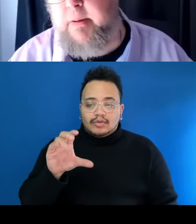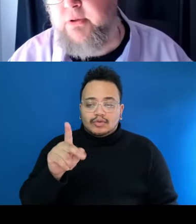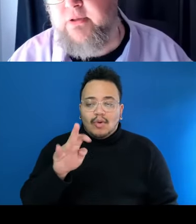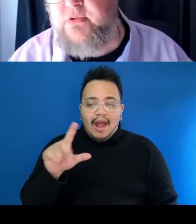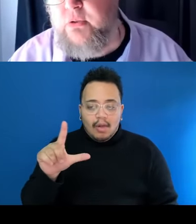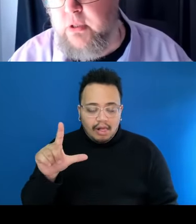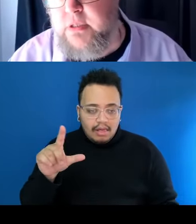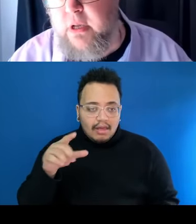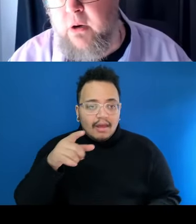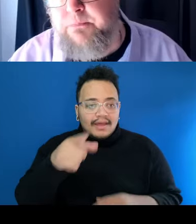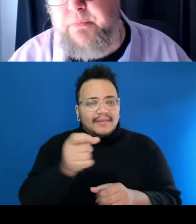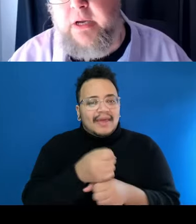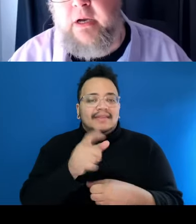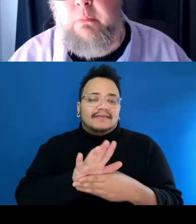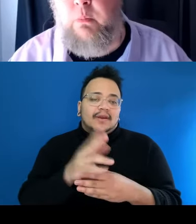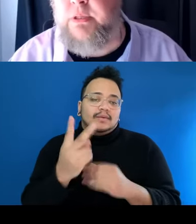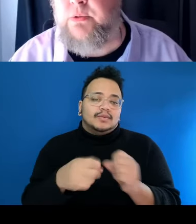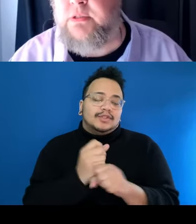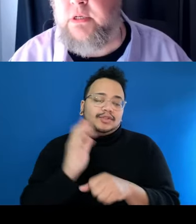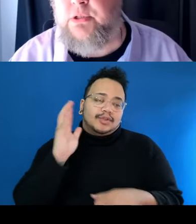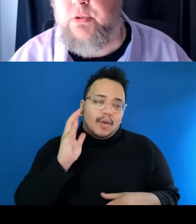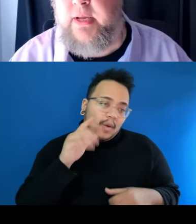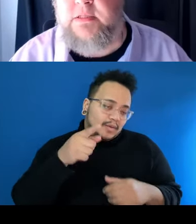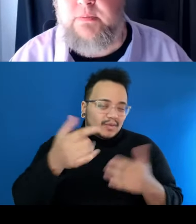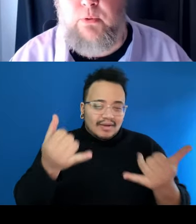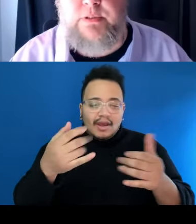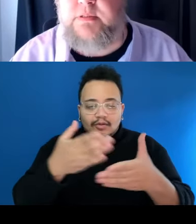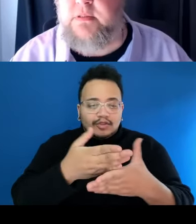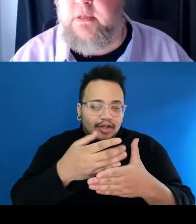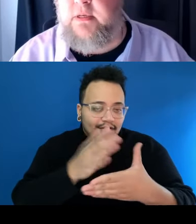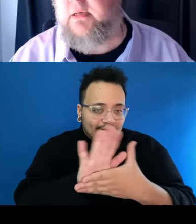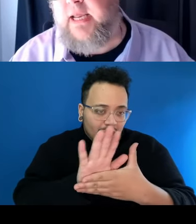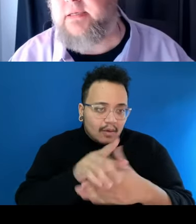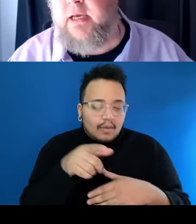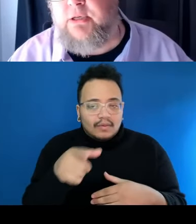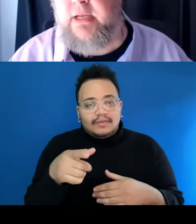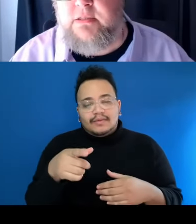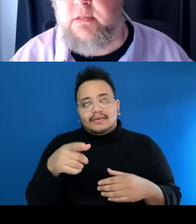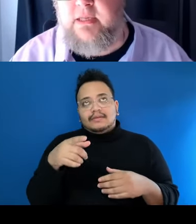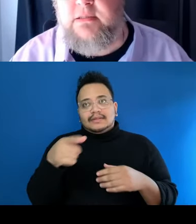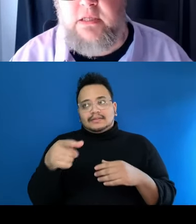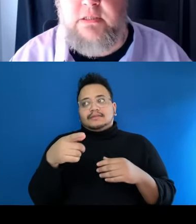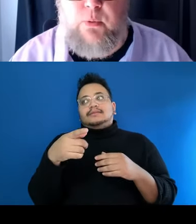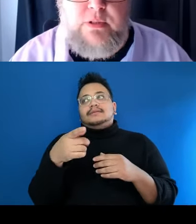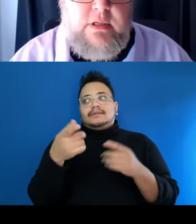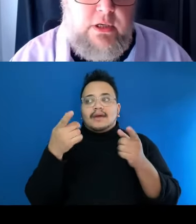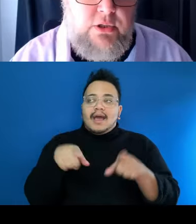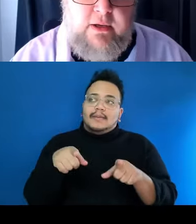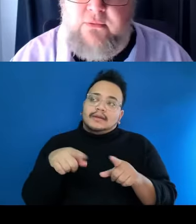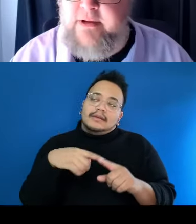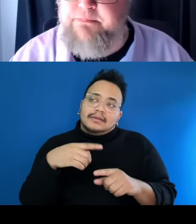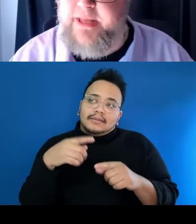I believe, two years ago when there was a trans sports and anti-trans kids in sports initiative.